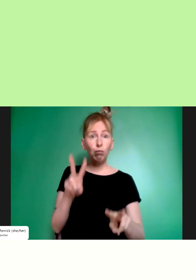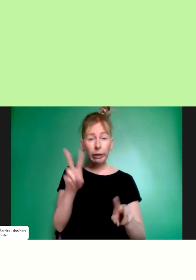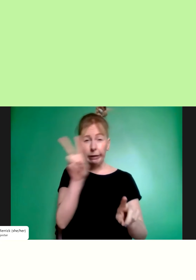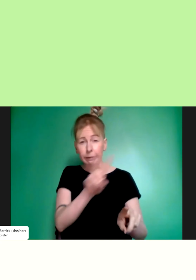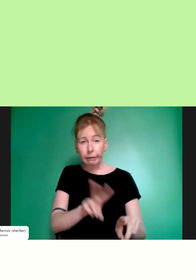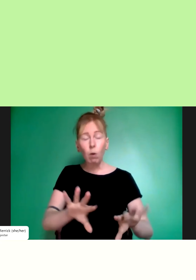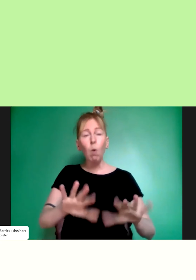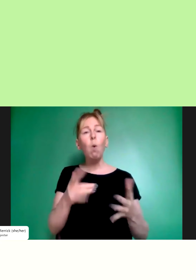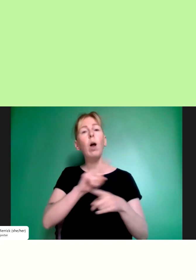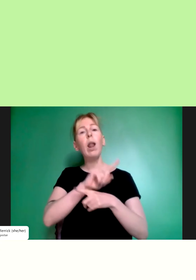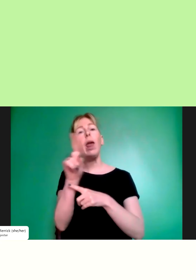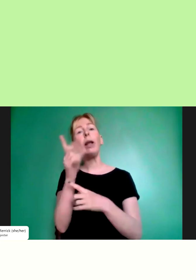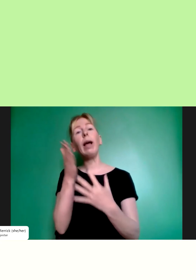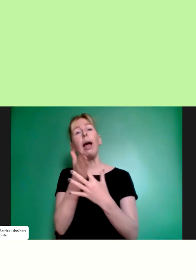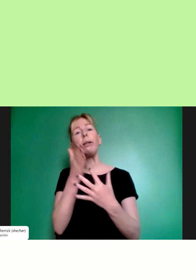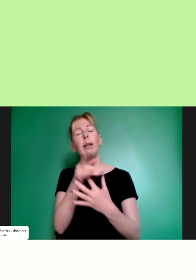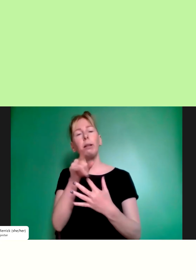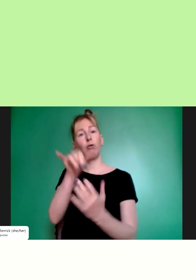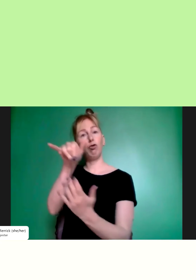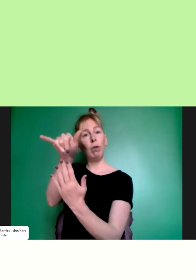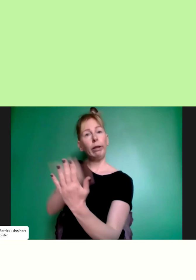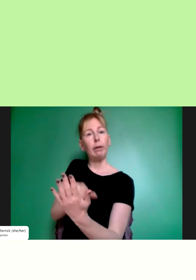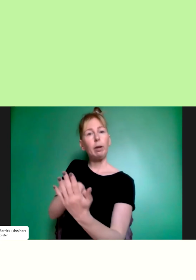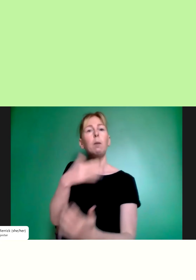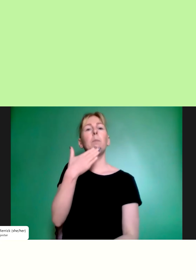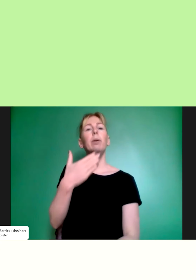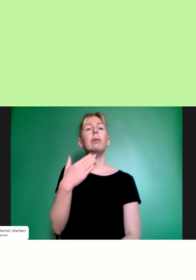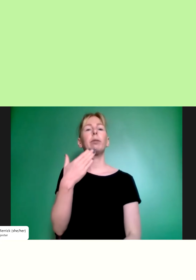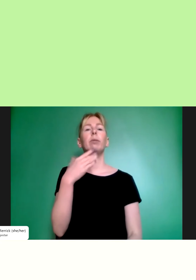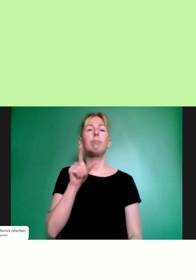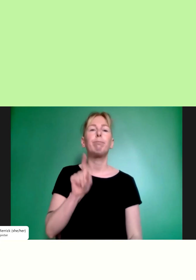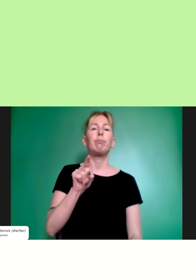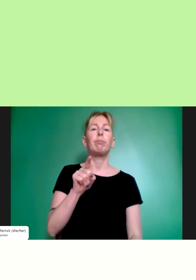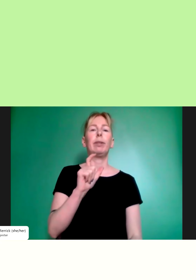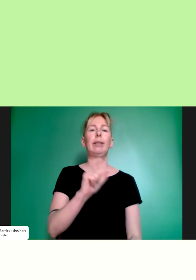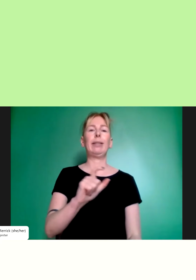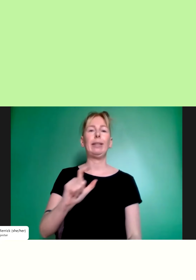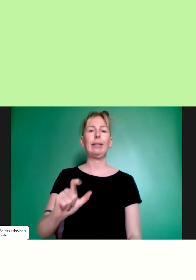please select the CC button at the bottom of your screen.